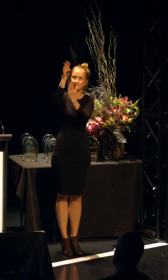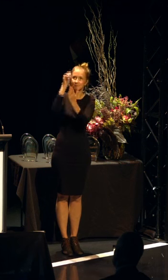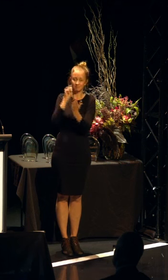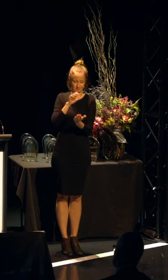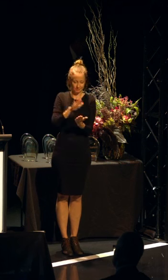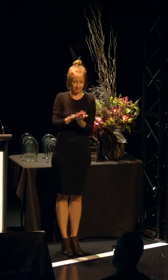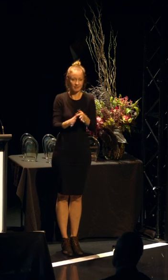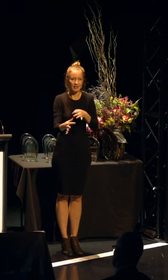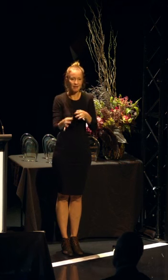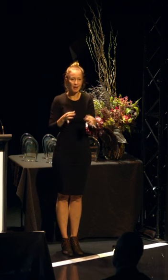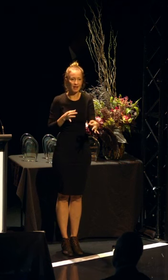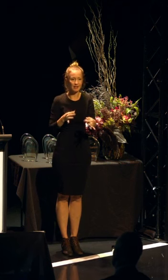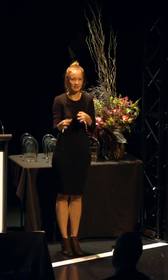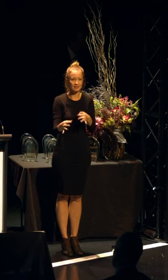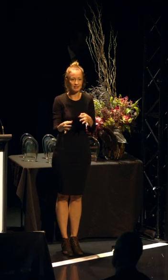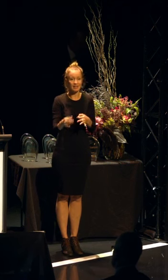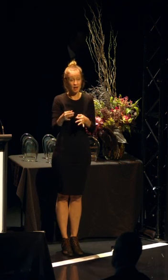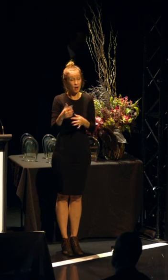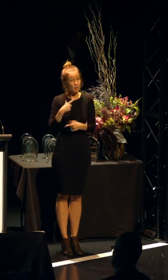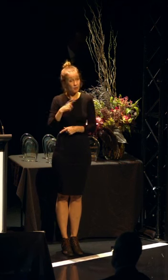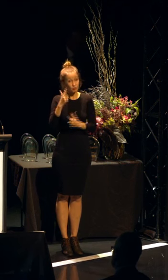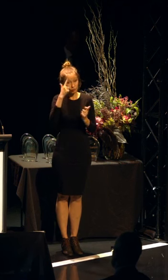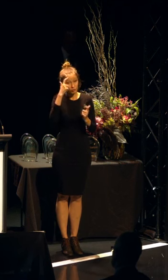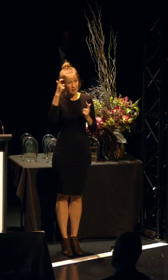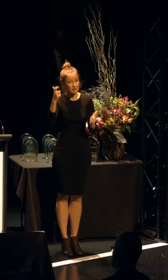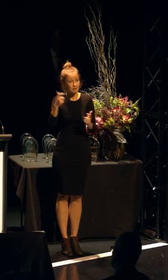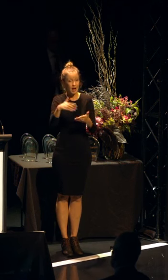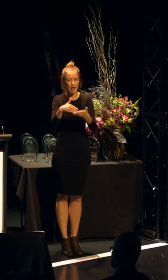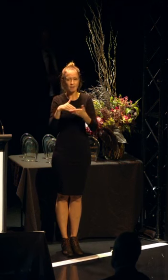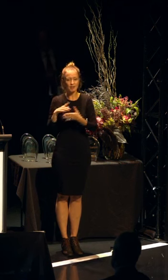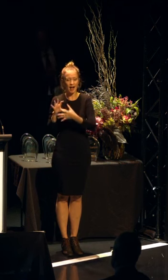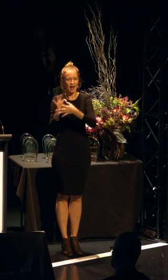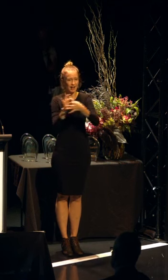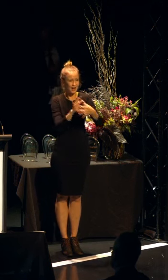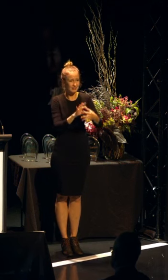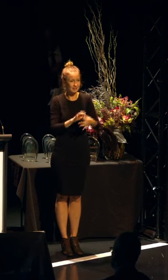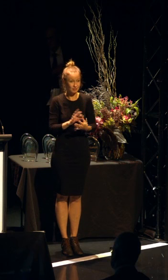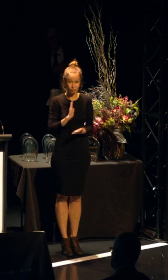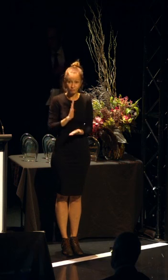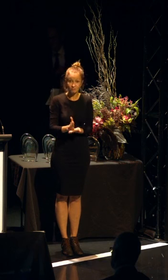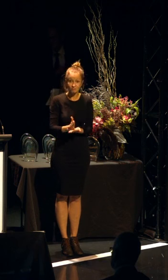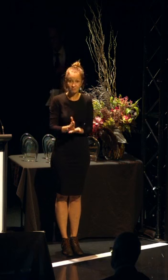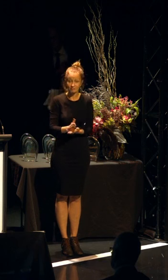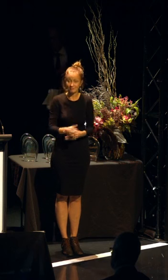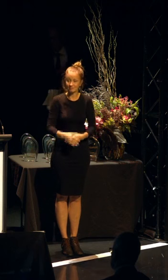Because, quite simply, it does.